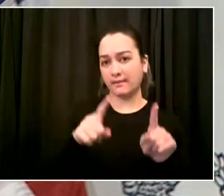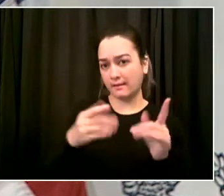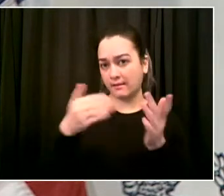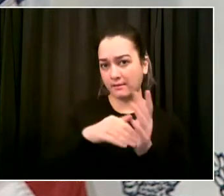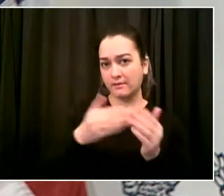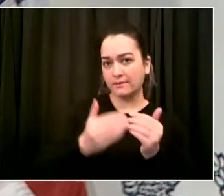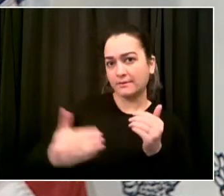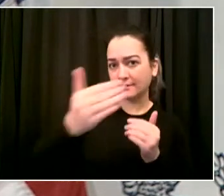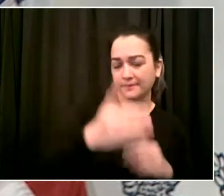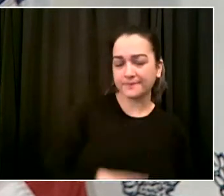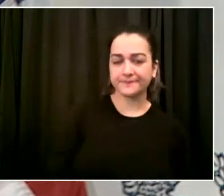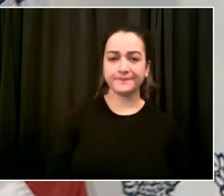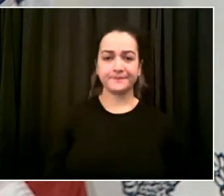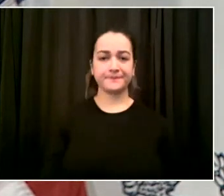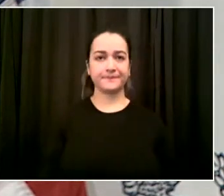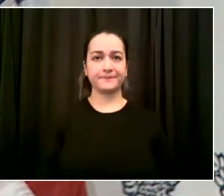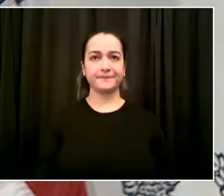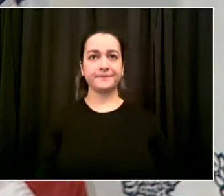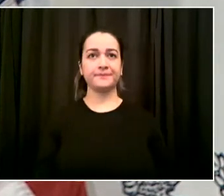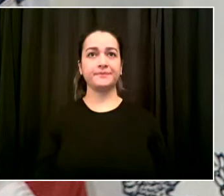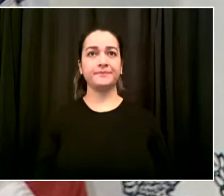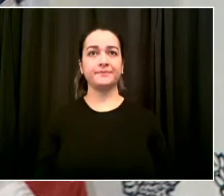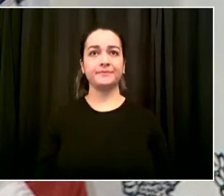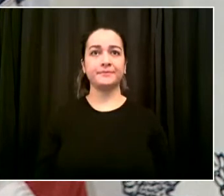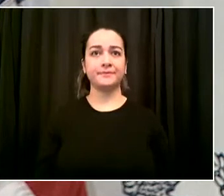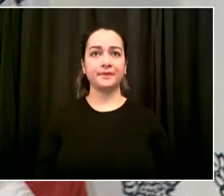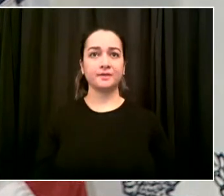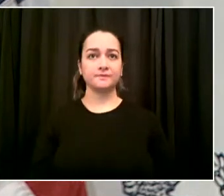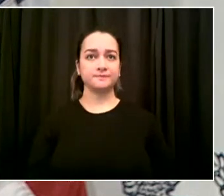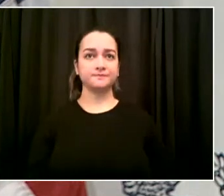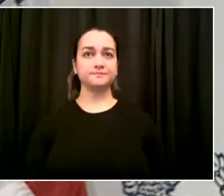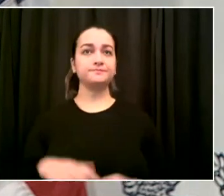SURE NOTHING LIKE THIS HAPPENS AGAIN. THE NEXT IS